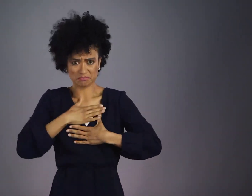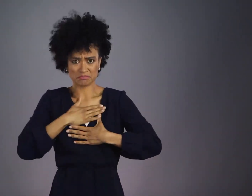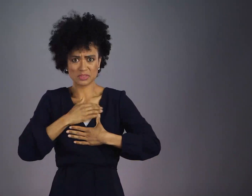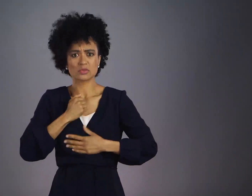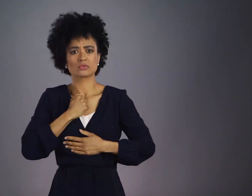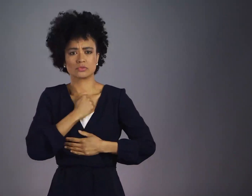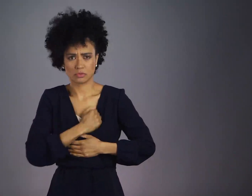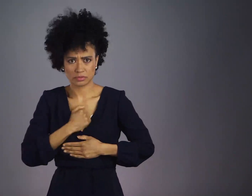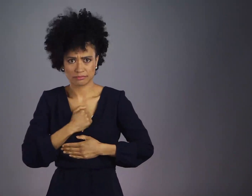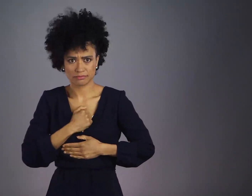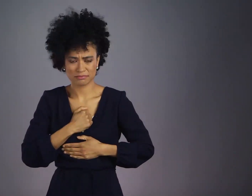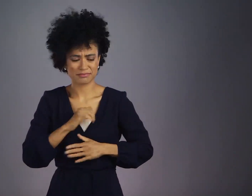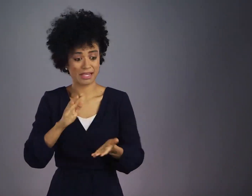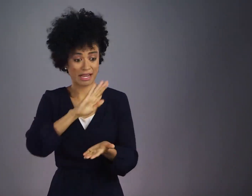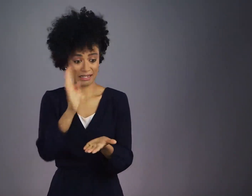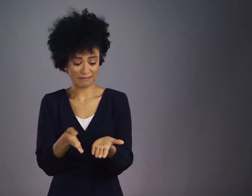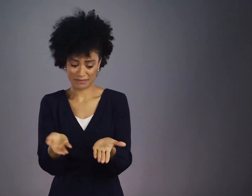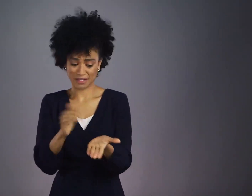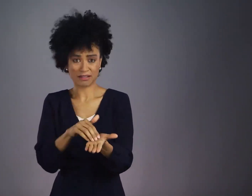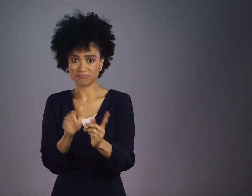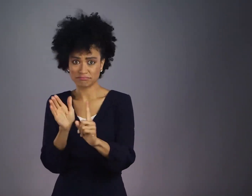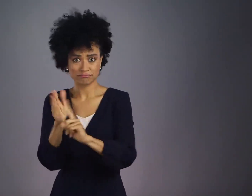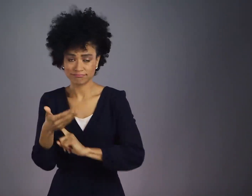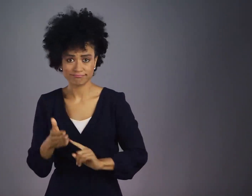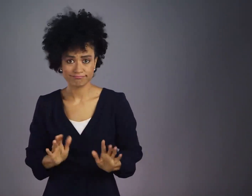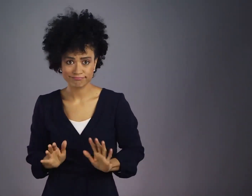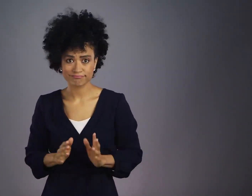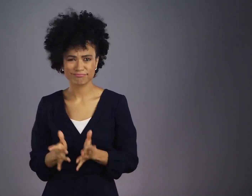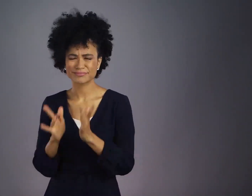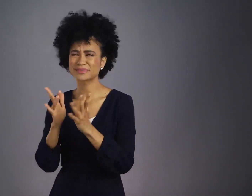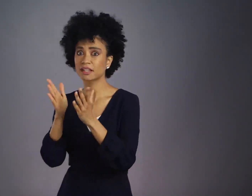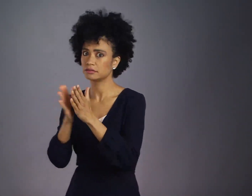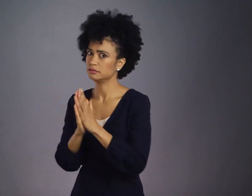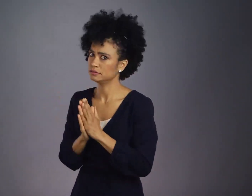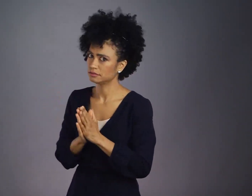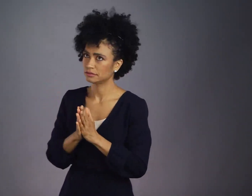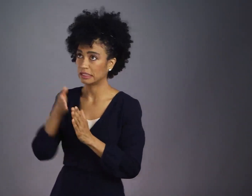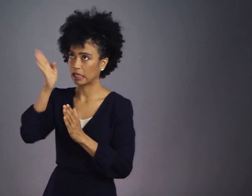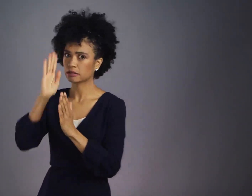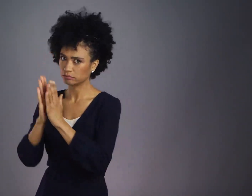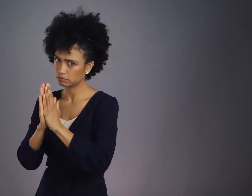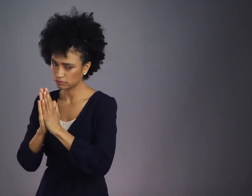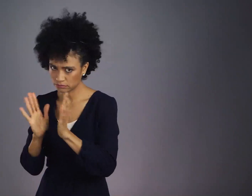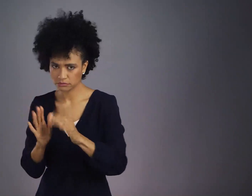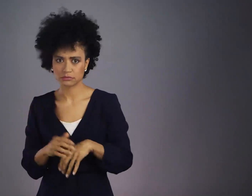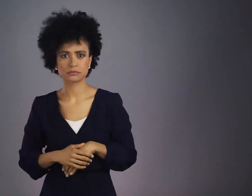We are sorry for what we have done and, God willing, it shall not be repeated.